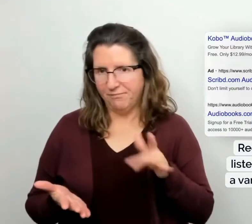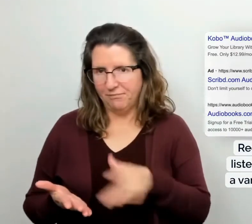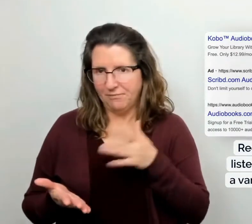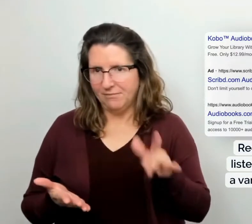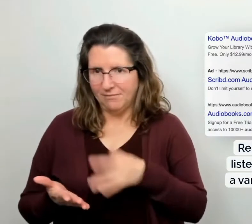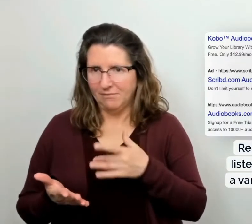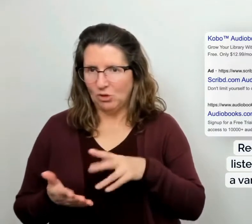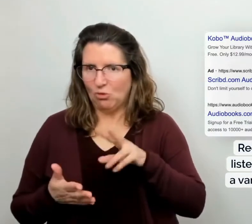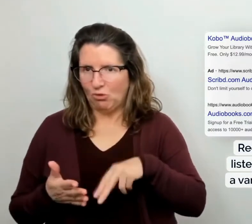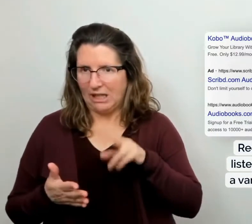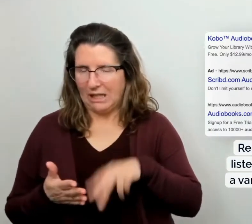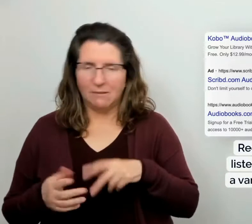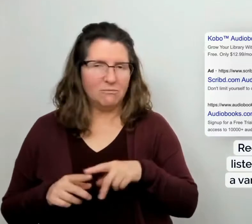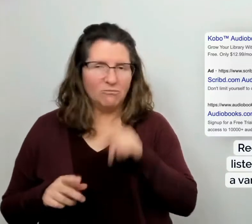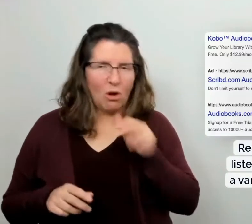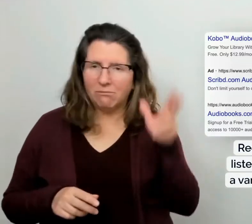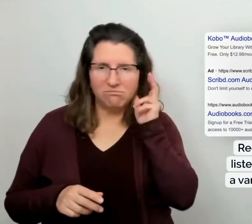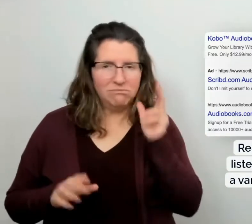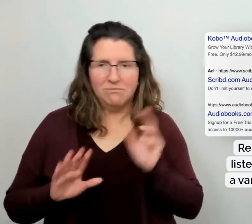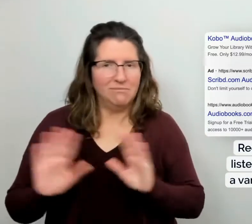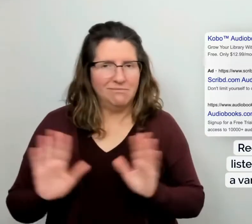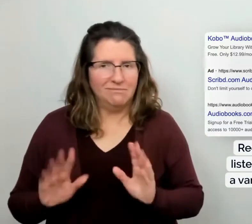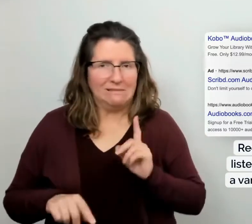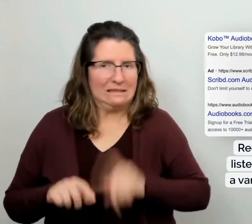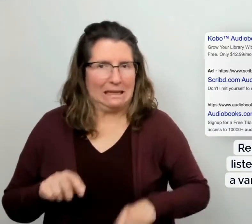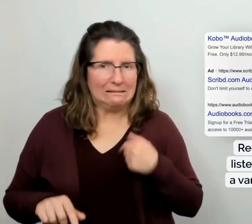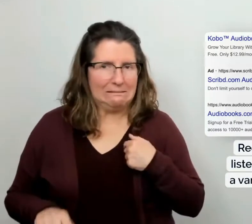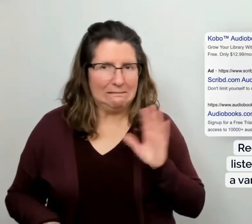I can scroll through and read whatever I want. Of course I never use the audio feature!